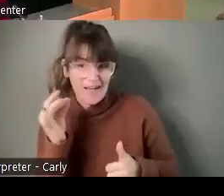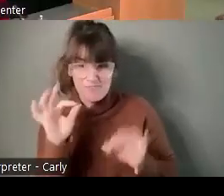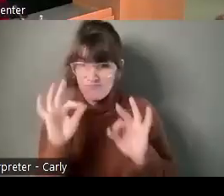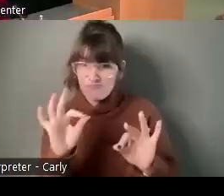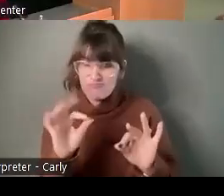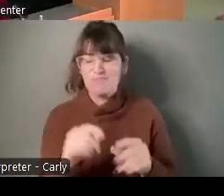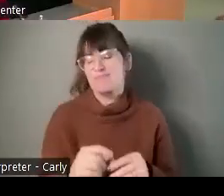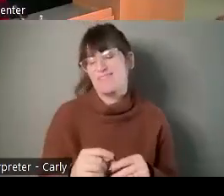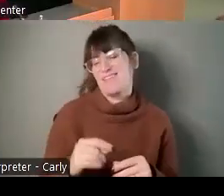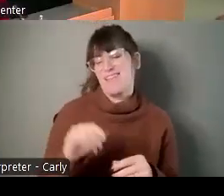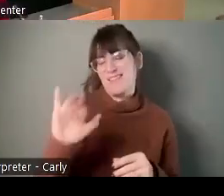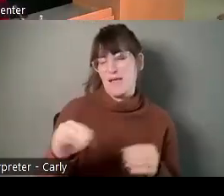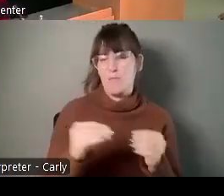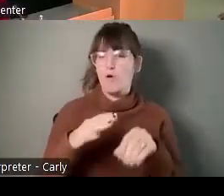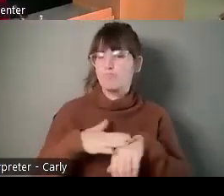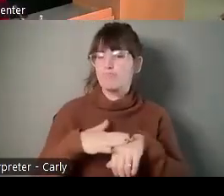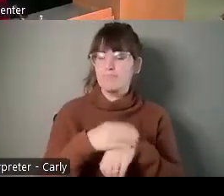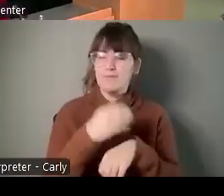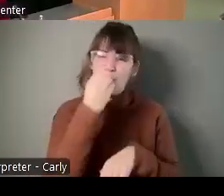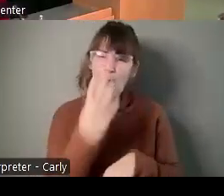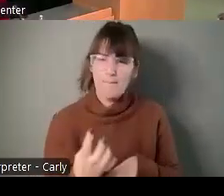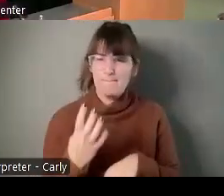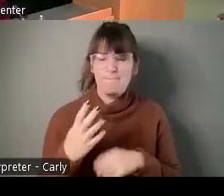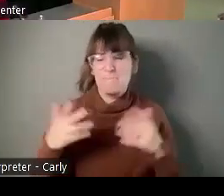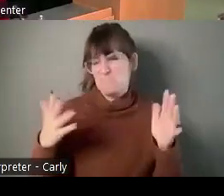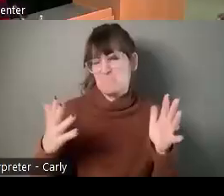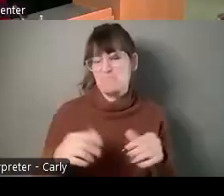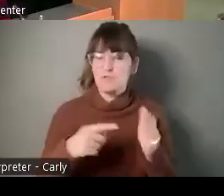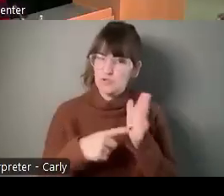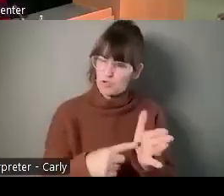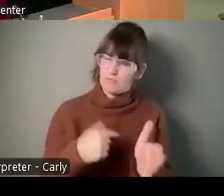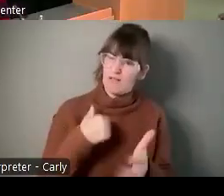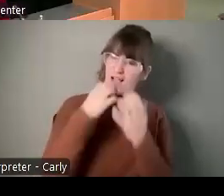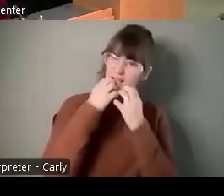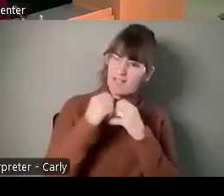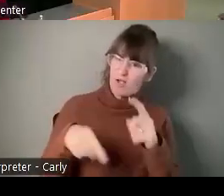so really just something warm, encouraging to note that relationship. And so we also leave